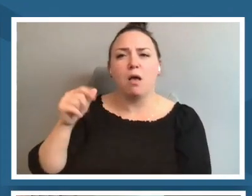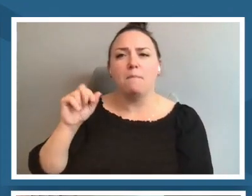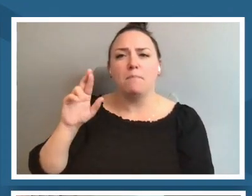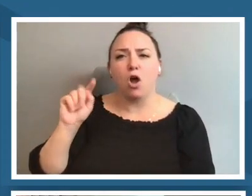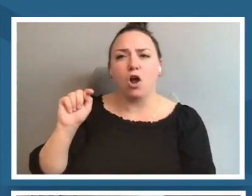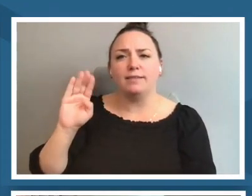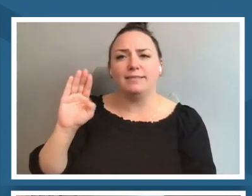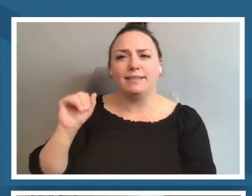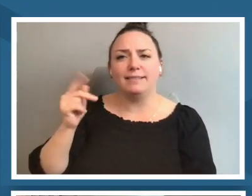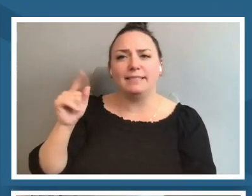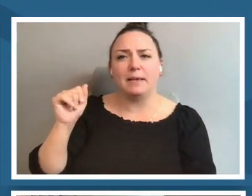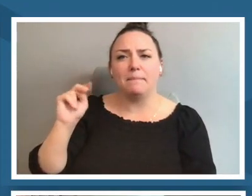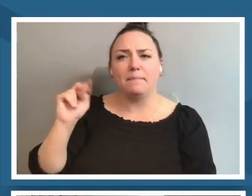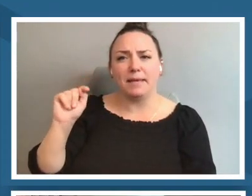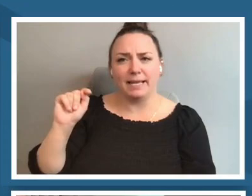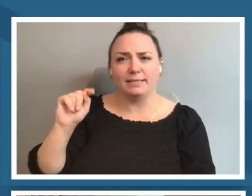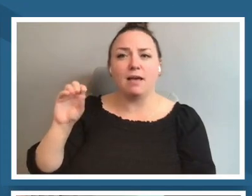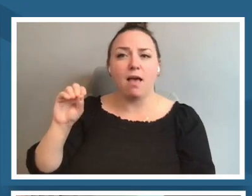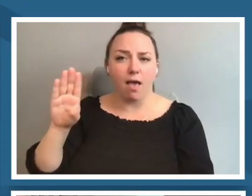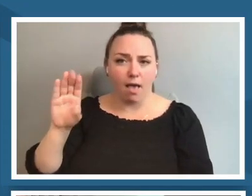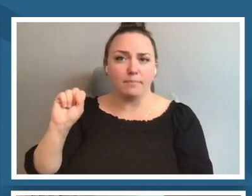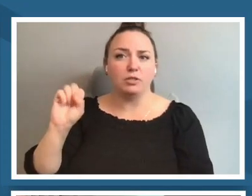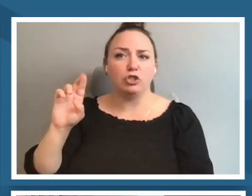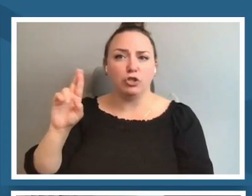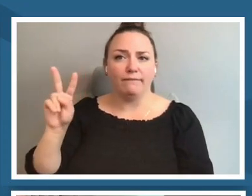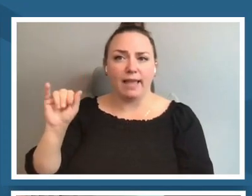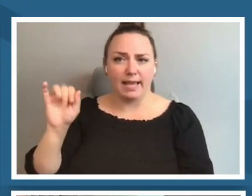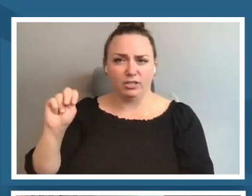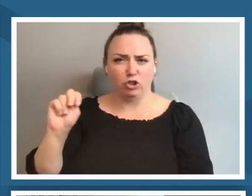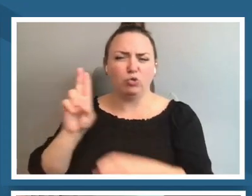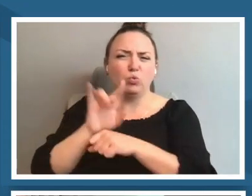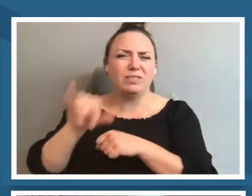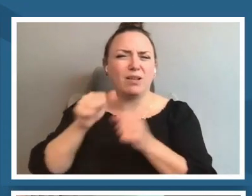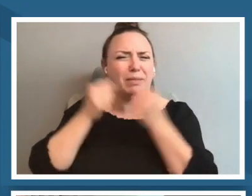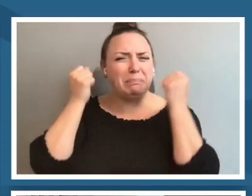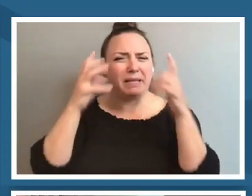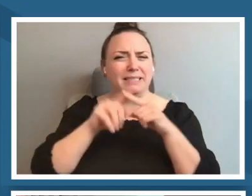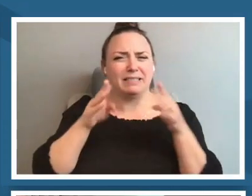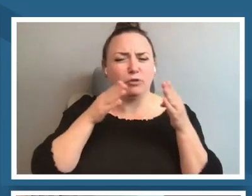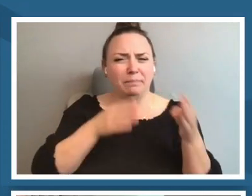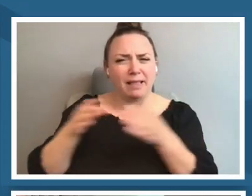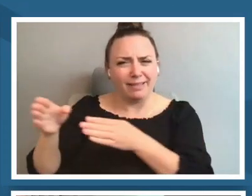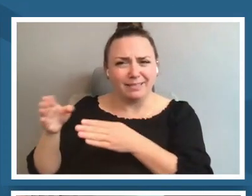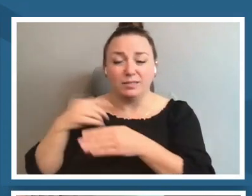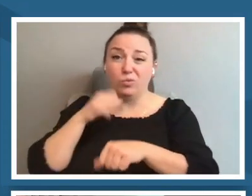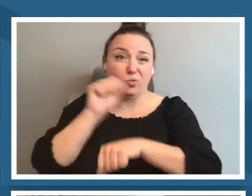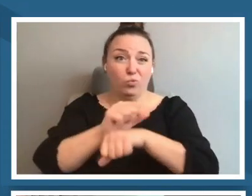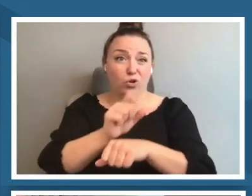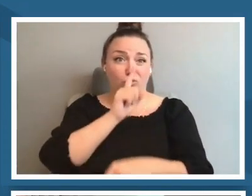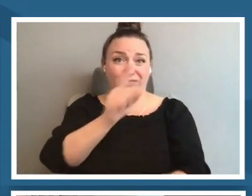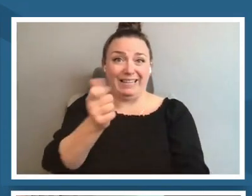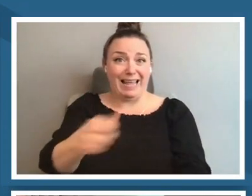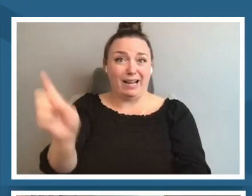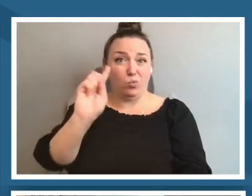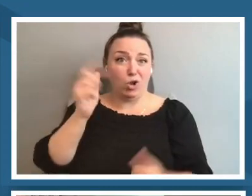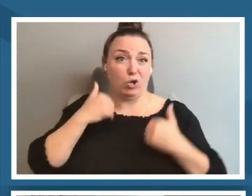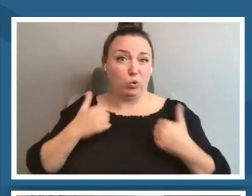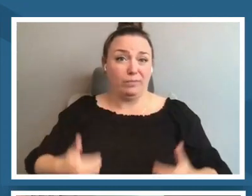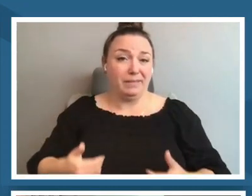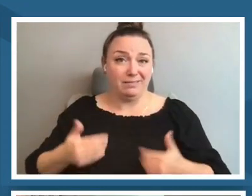this with many other methods um and we work everywhere and anywhere humans are